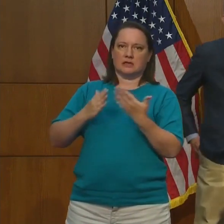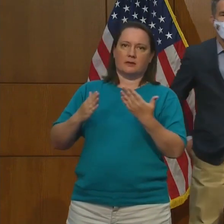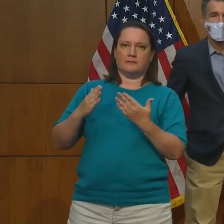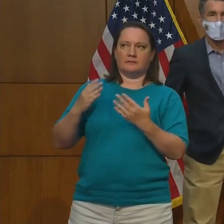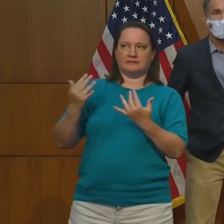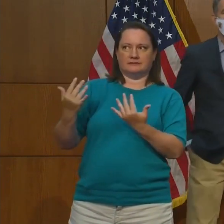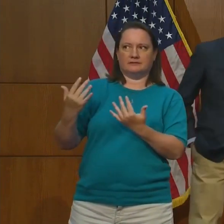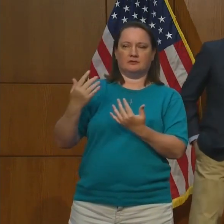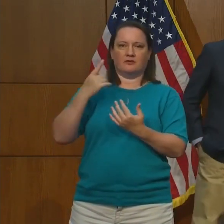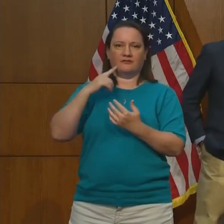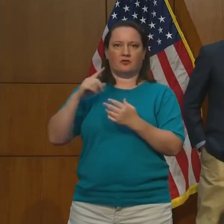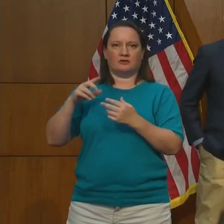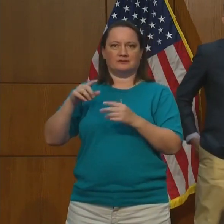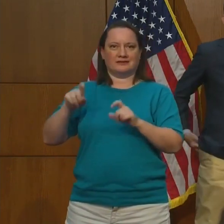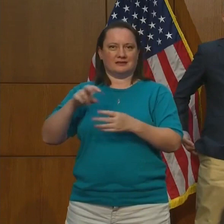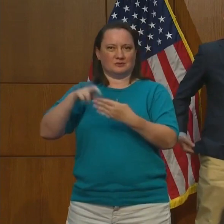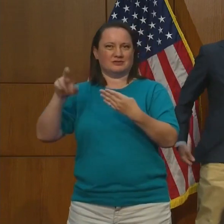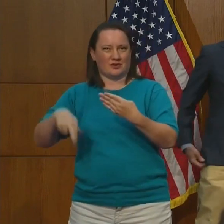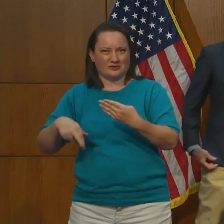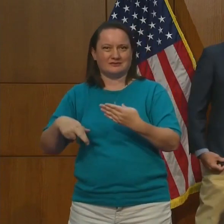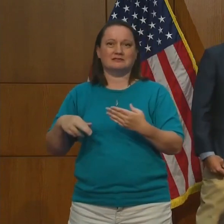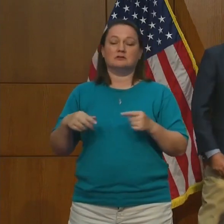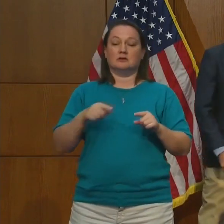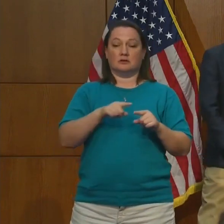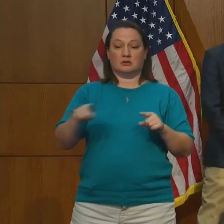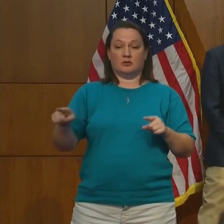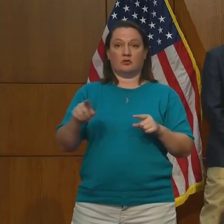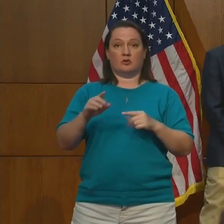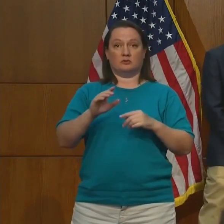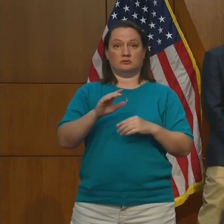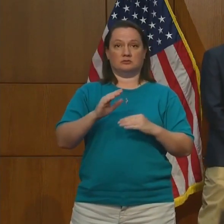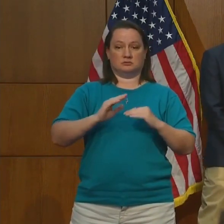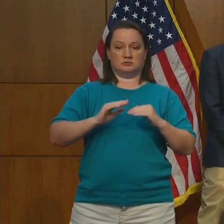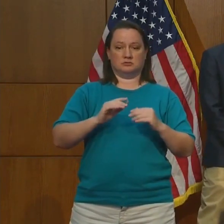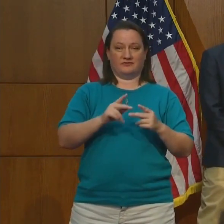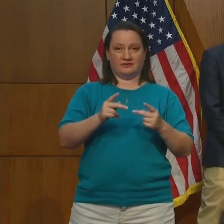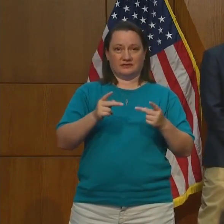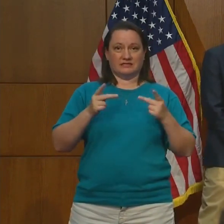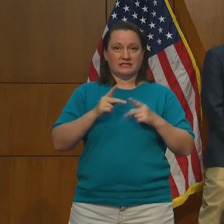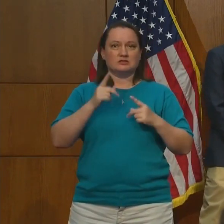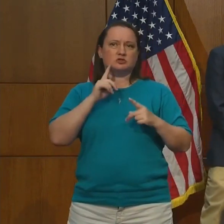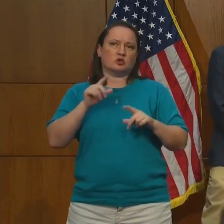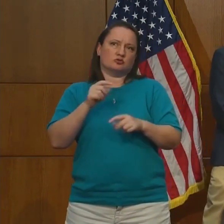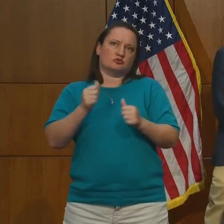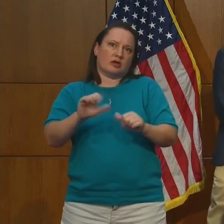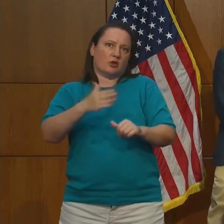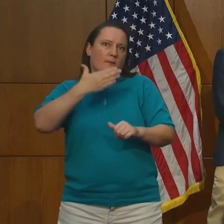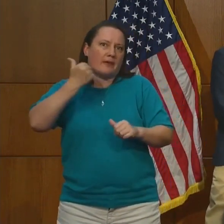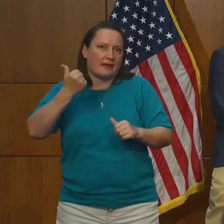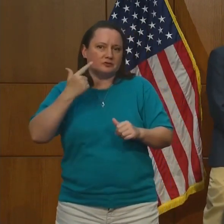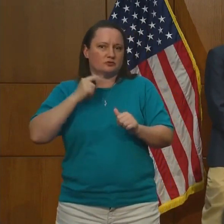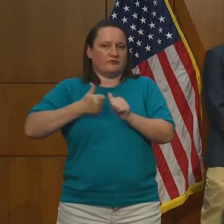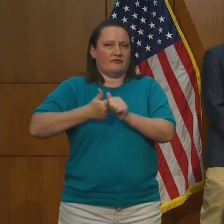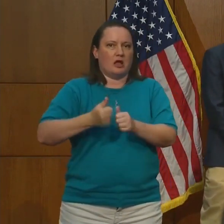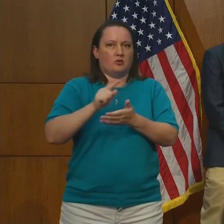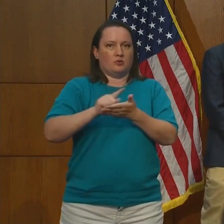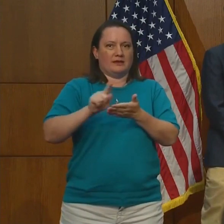ISSUES THAT WE'RE TRYING TO WORK THROUGH THOSE SO- THE FACILITIES ARE DOING FAST TO